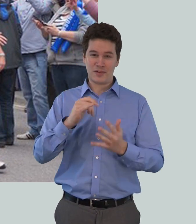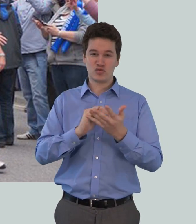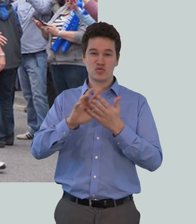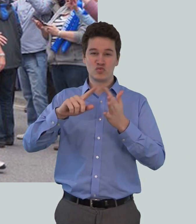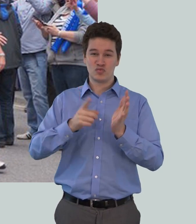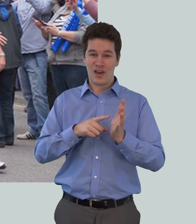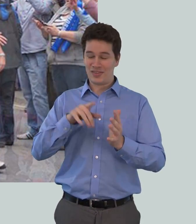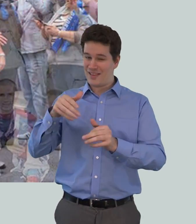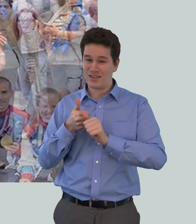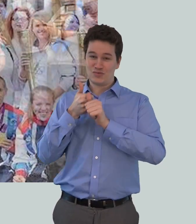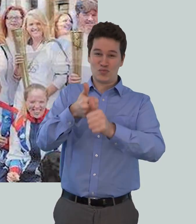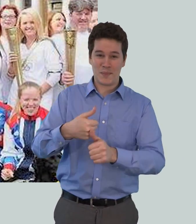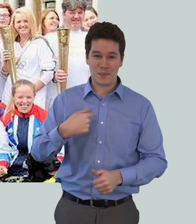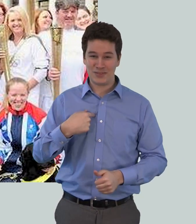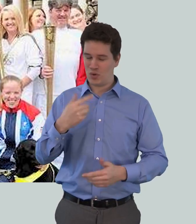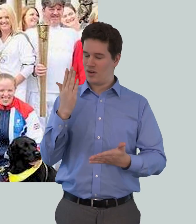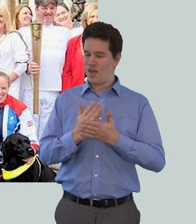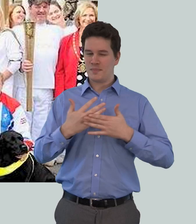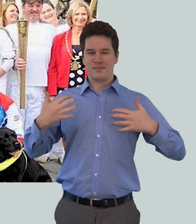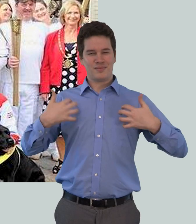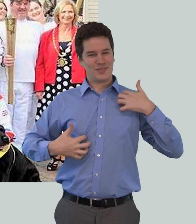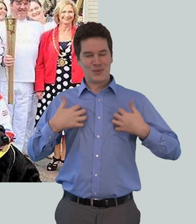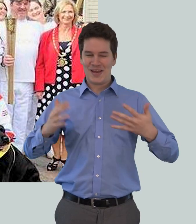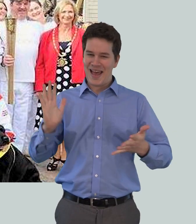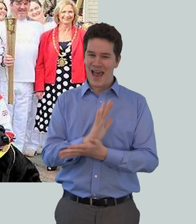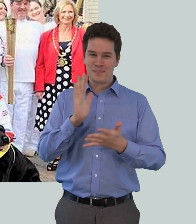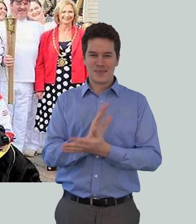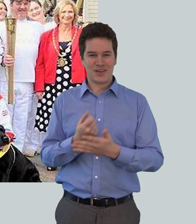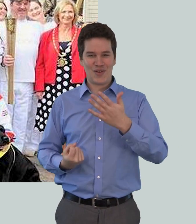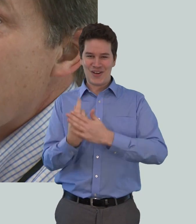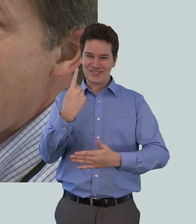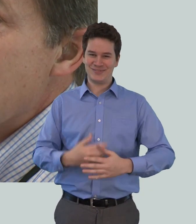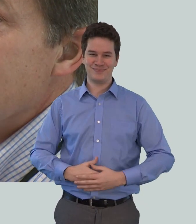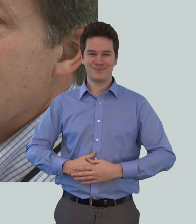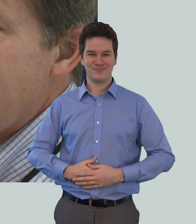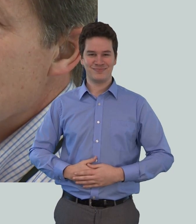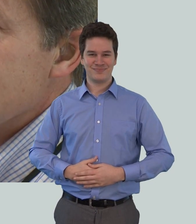and the people around who were there and there were plenty of people from Shell to support me too, it was just a very happy occasion.